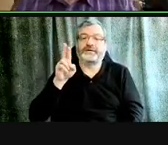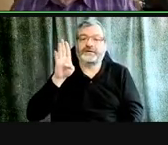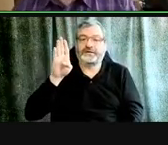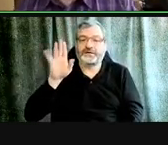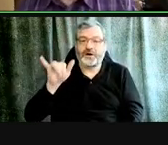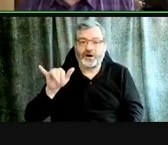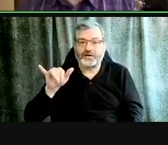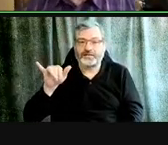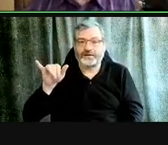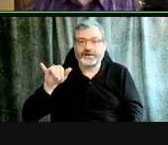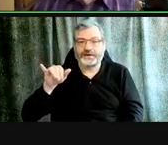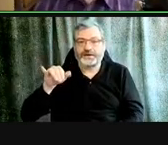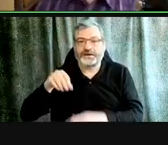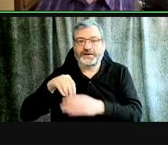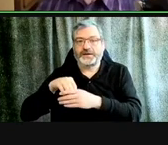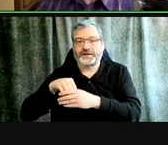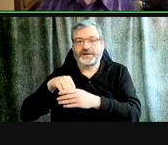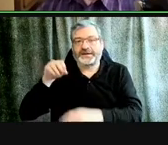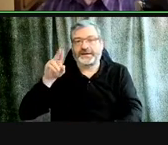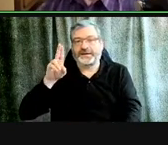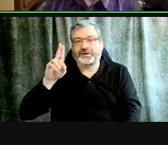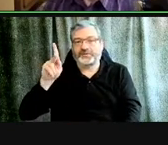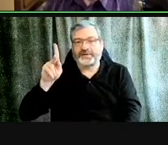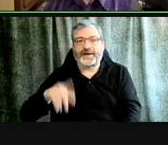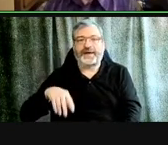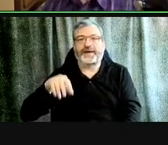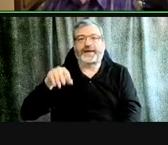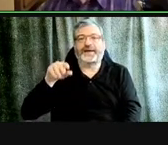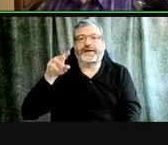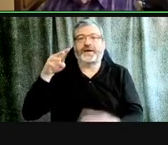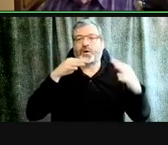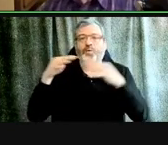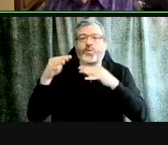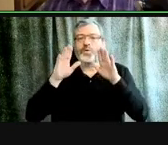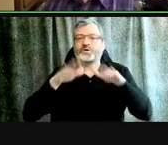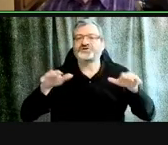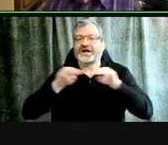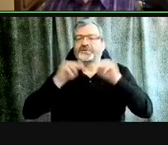the War Childhood Museum in Sarajevo in Europe.